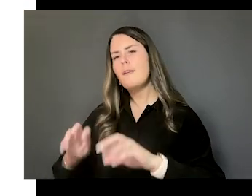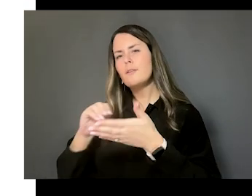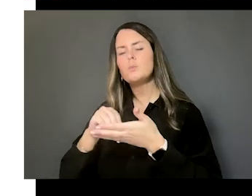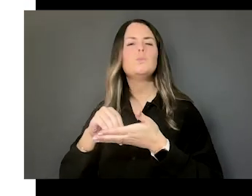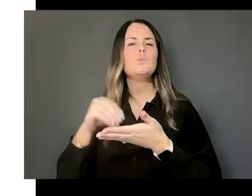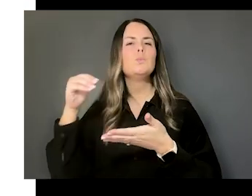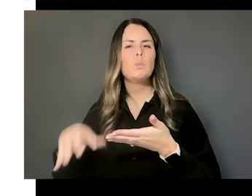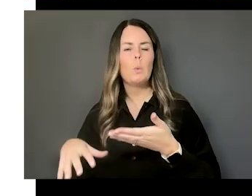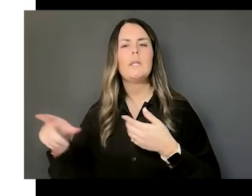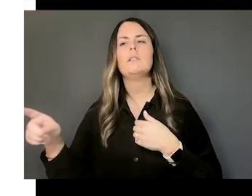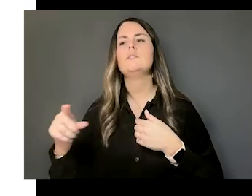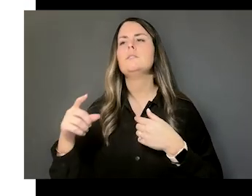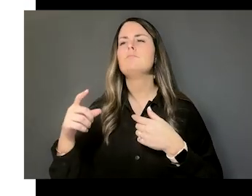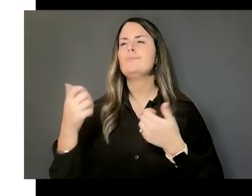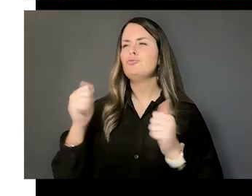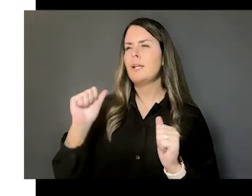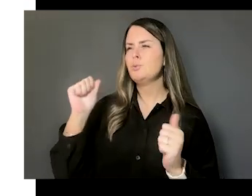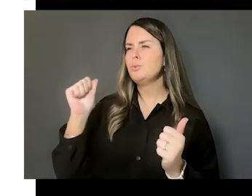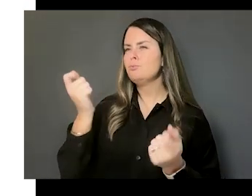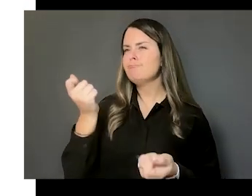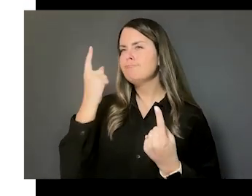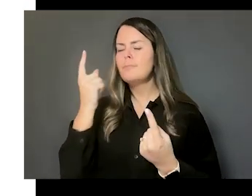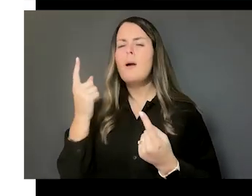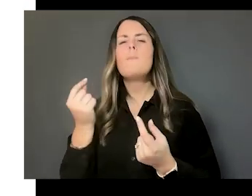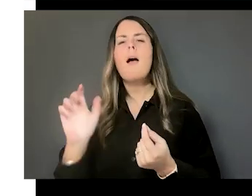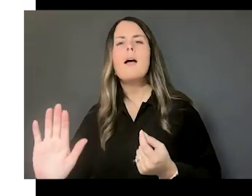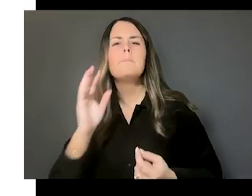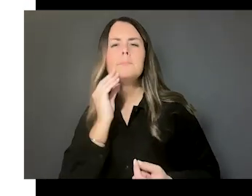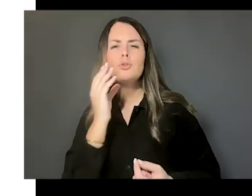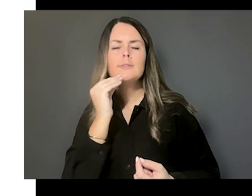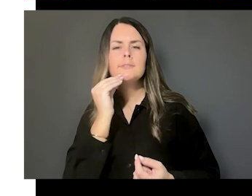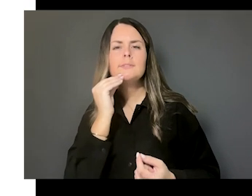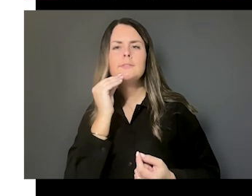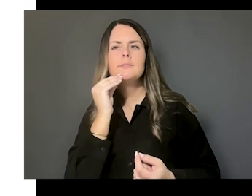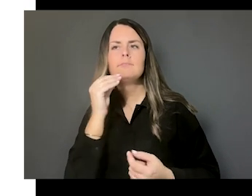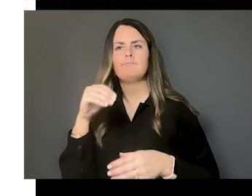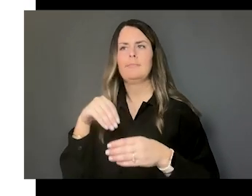and garner a sense of what is the student experience in an IM classroom.